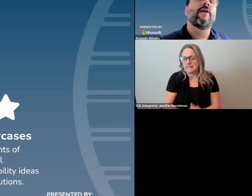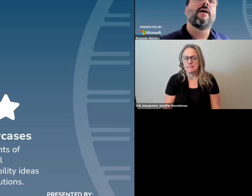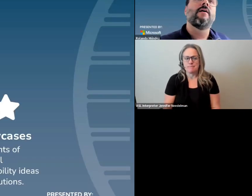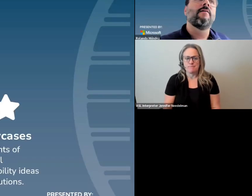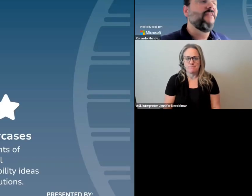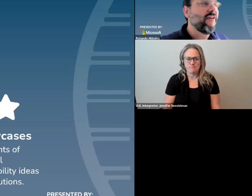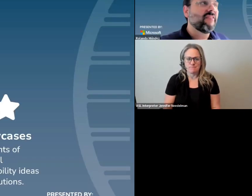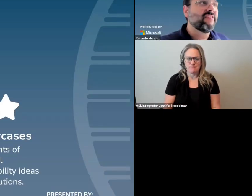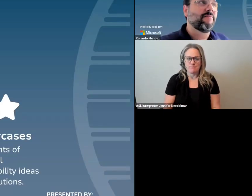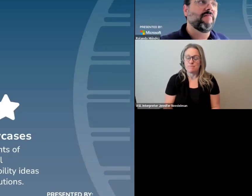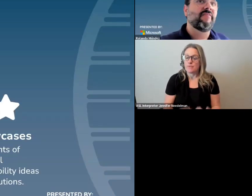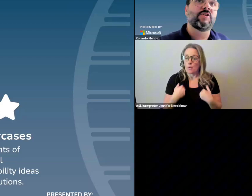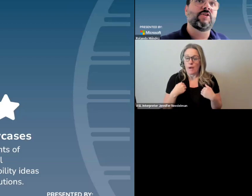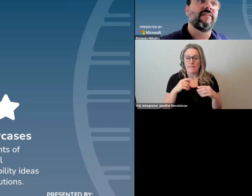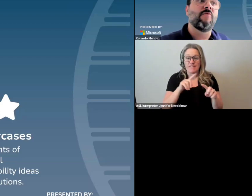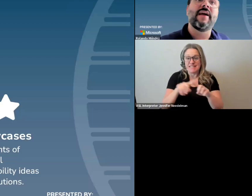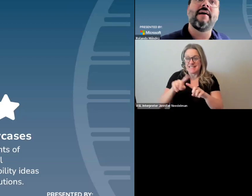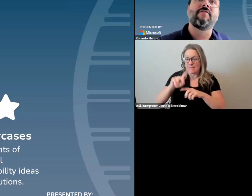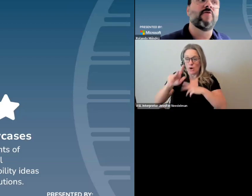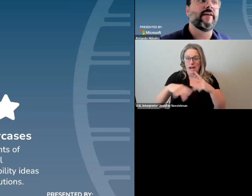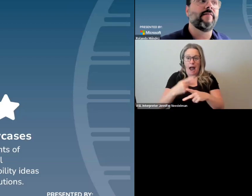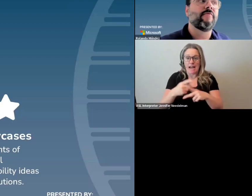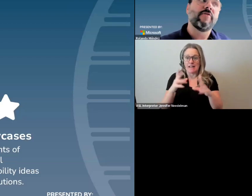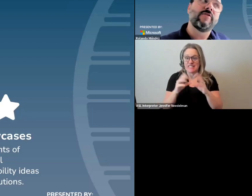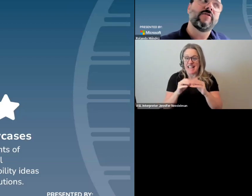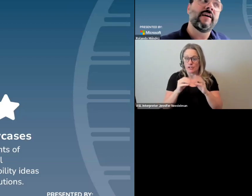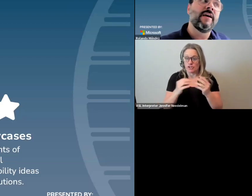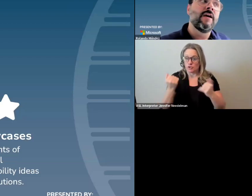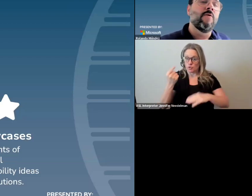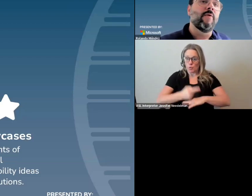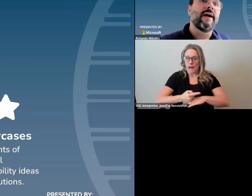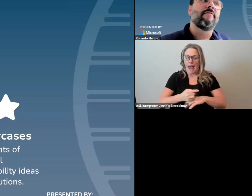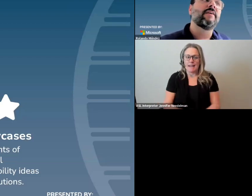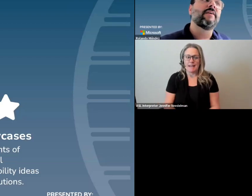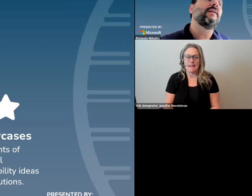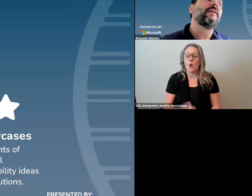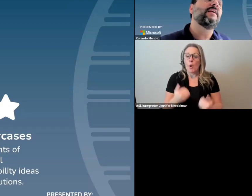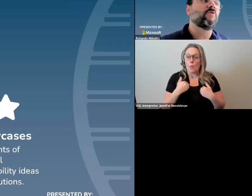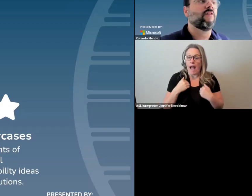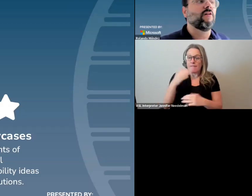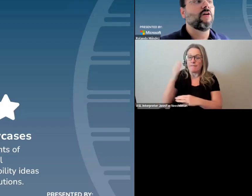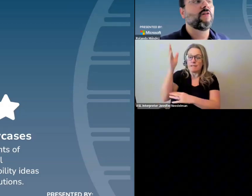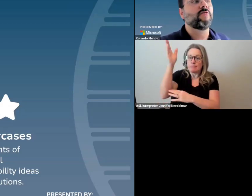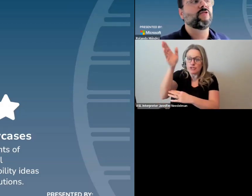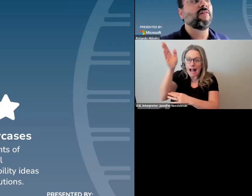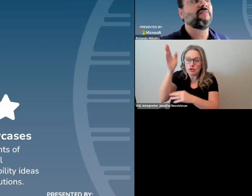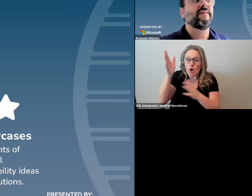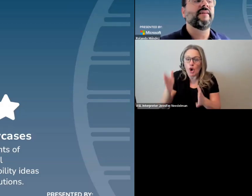There are various types of sessions that we have curated for you today. We have keynotes, which are longer talks